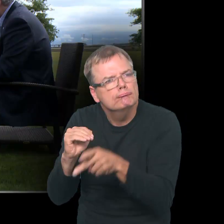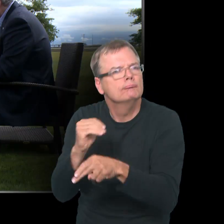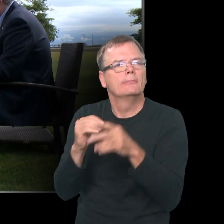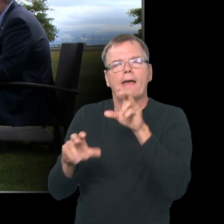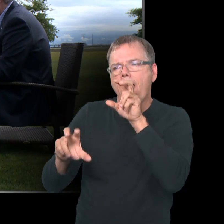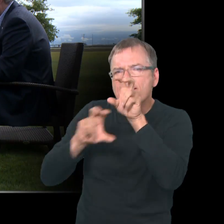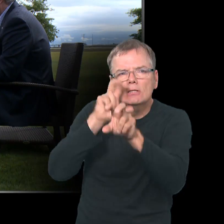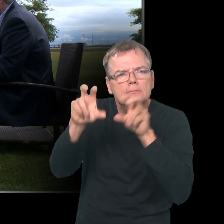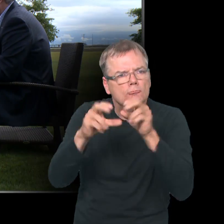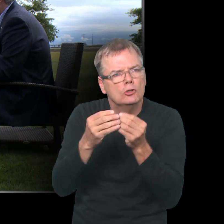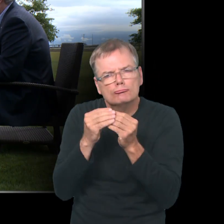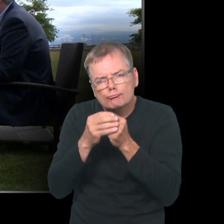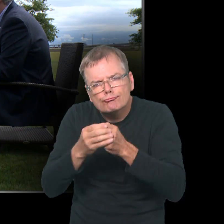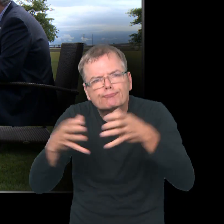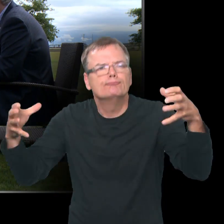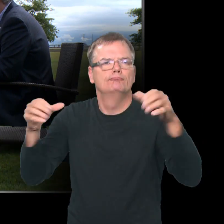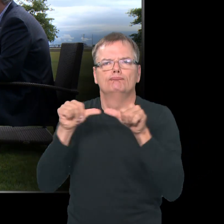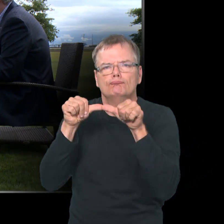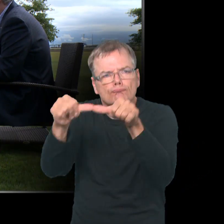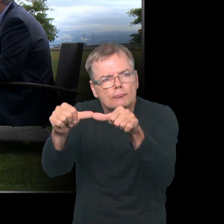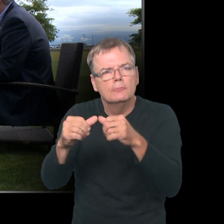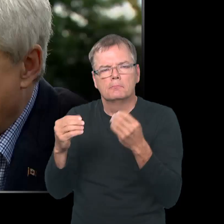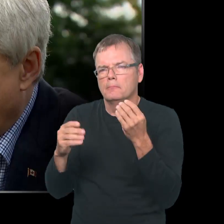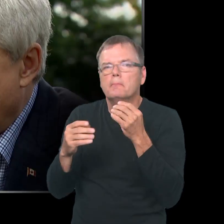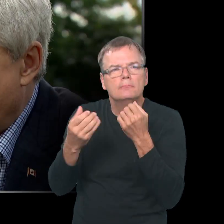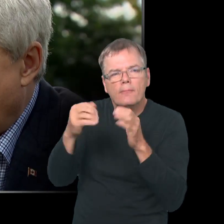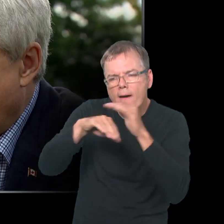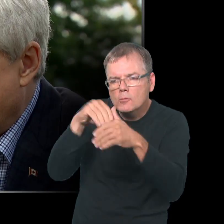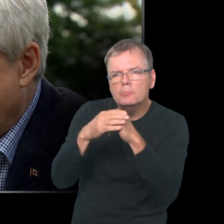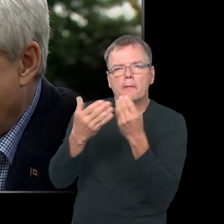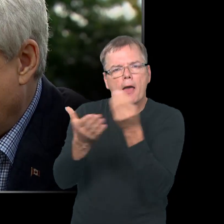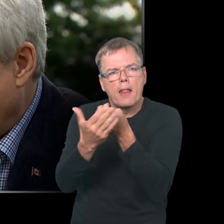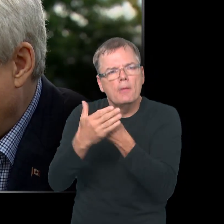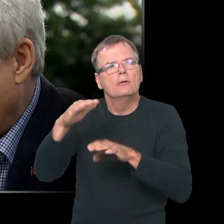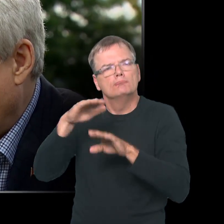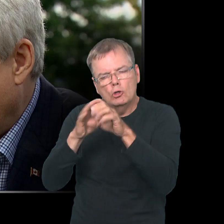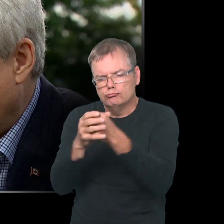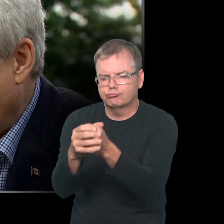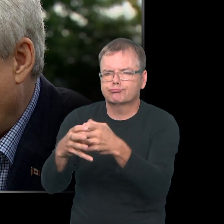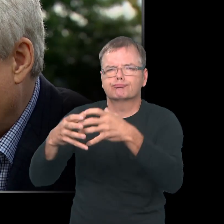increased tax breaks and benefits to people where we can afford them. We'll continue to make the investments we need to make